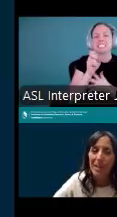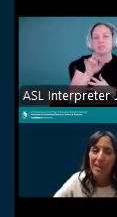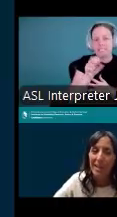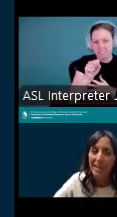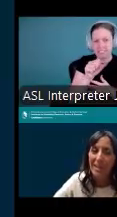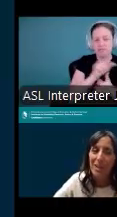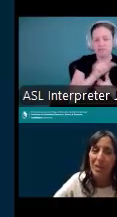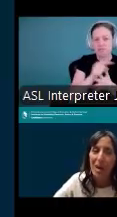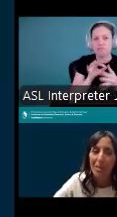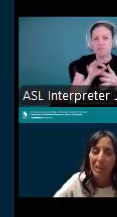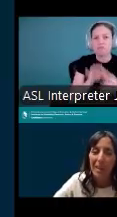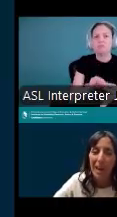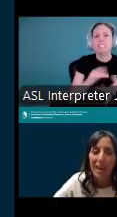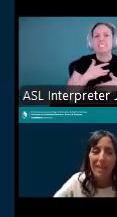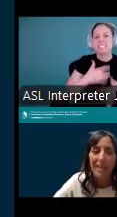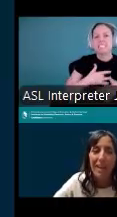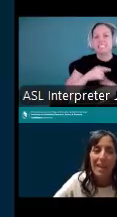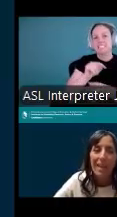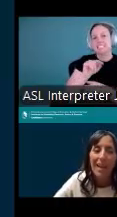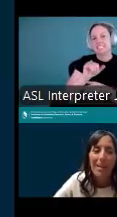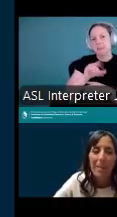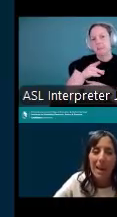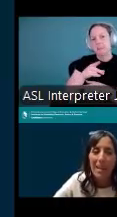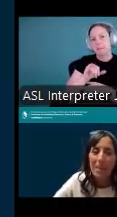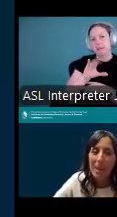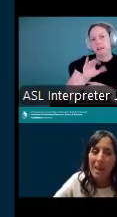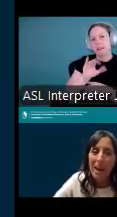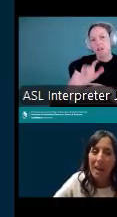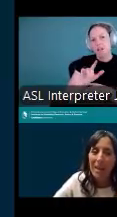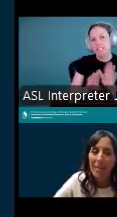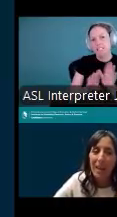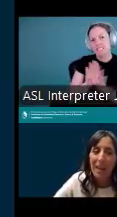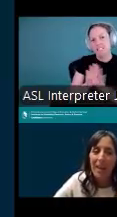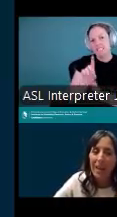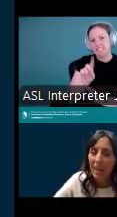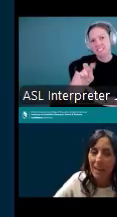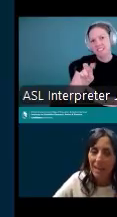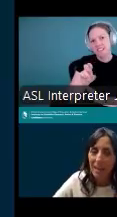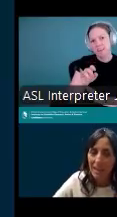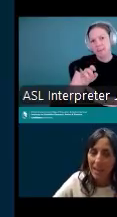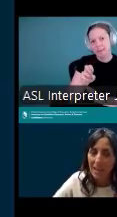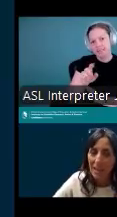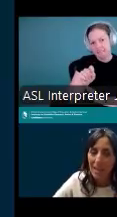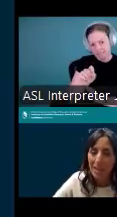to continue on with that, and then we have case discussions,